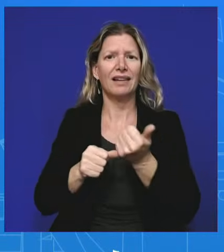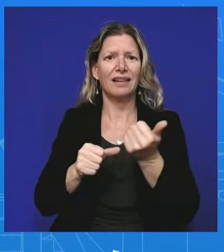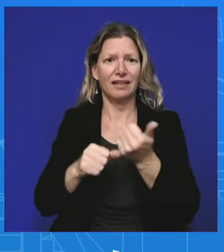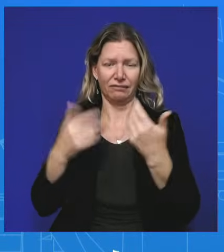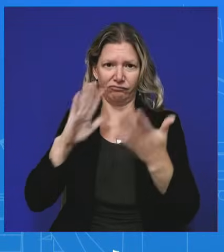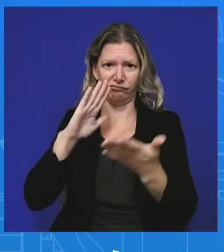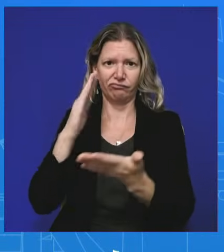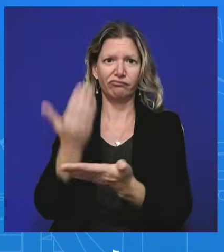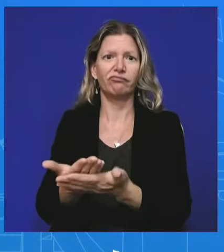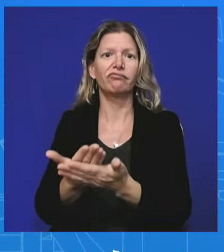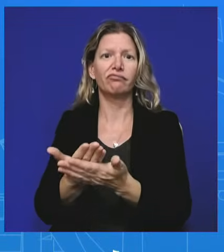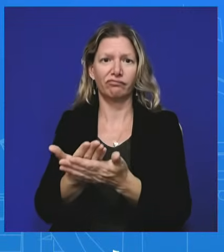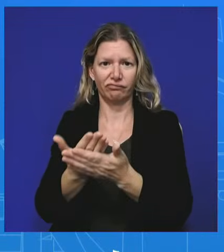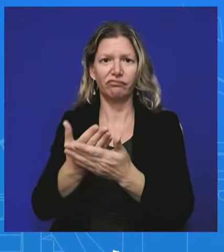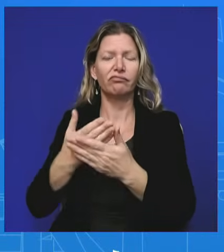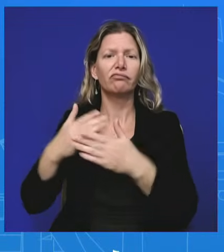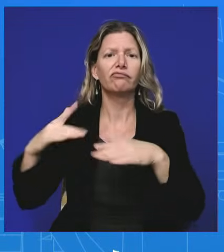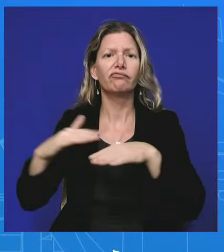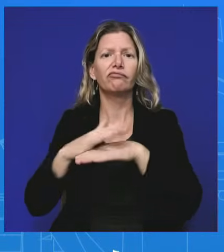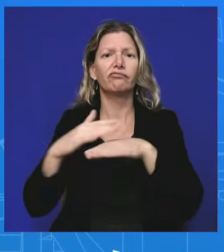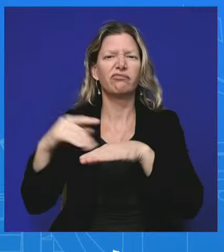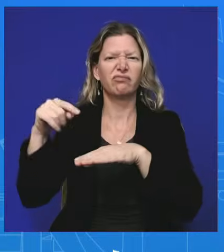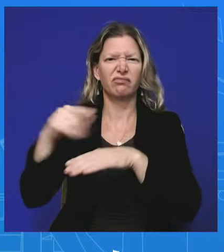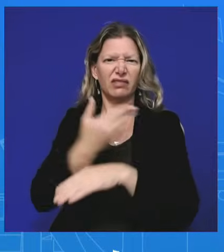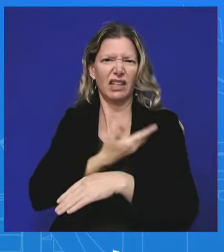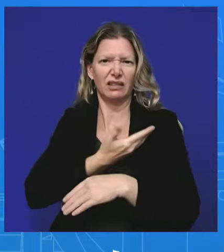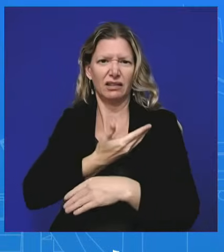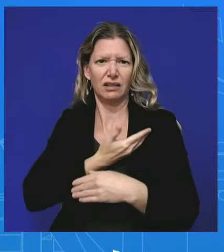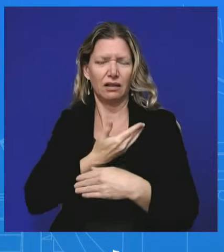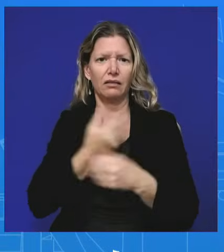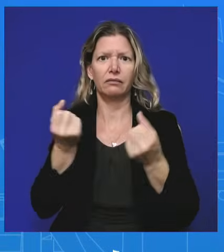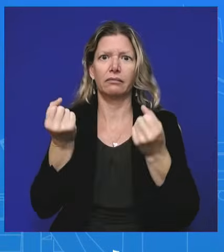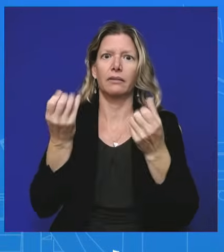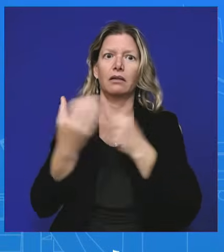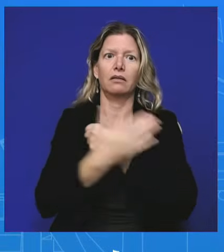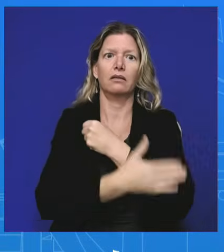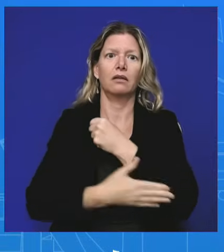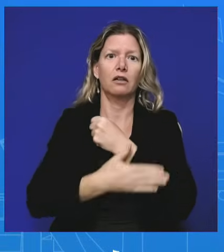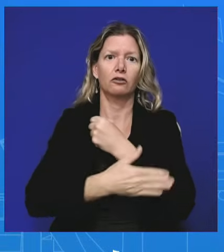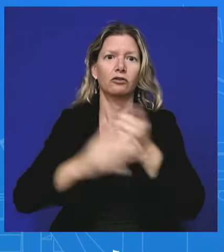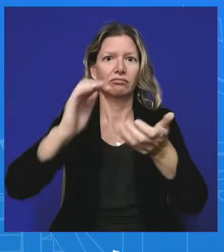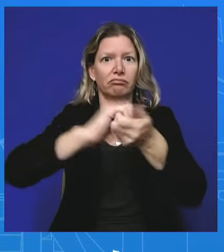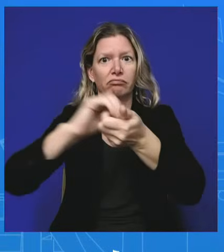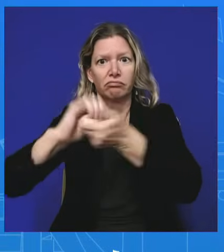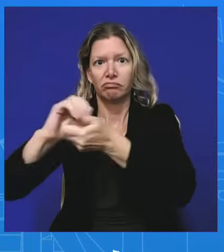during his State of the Union Address. As we speak, additional aid from the United States